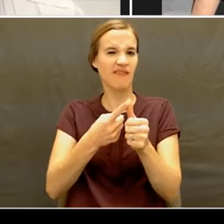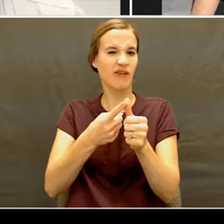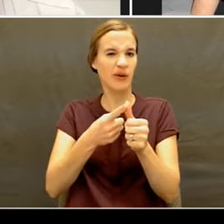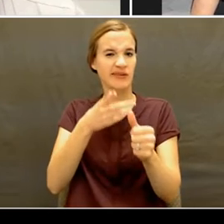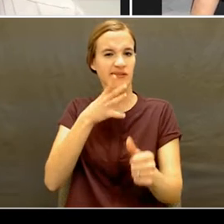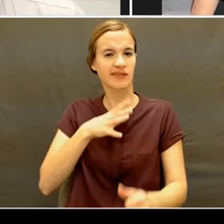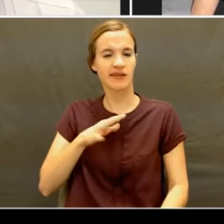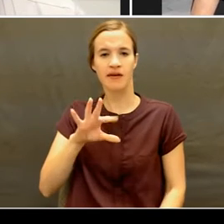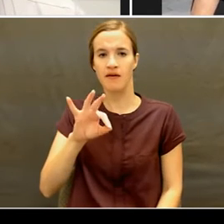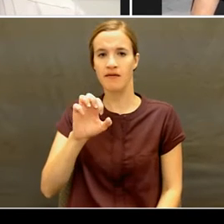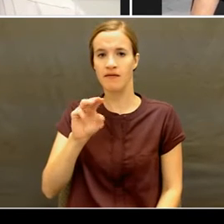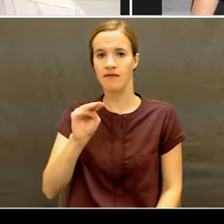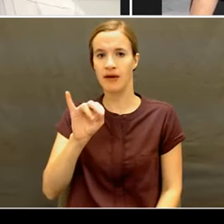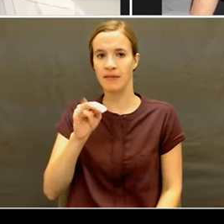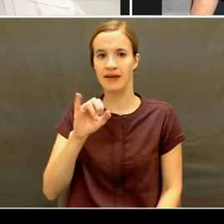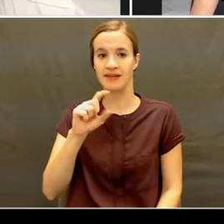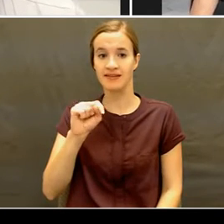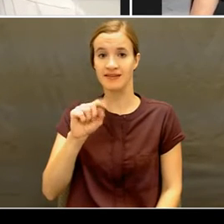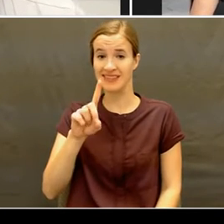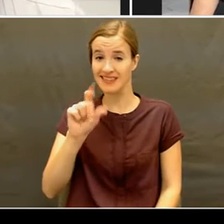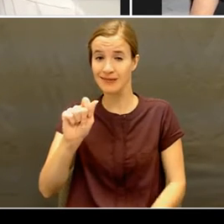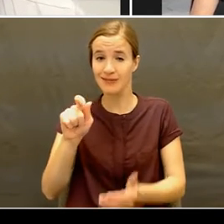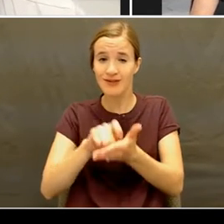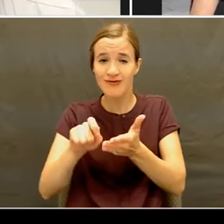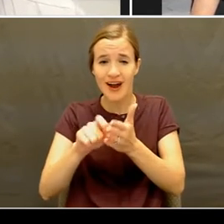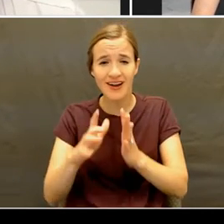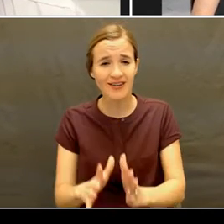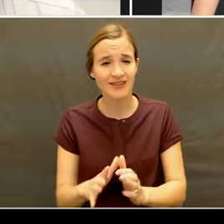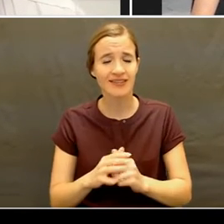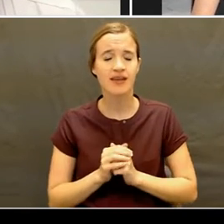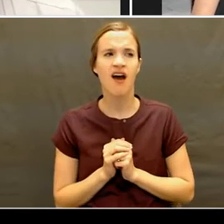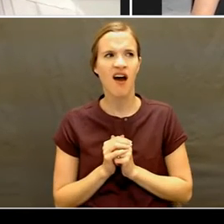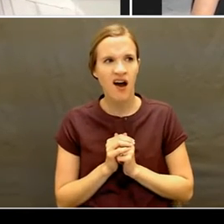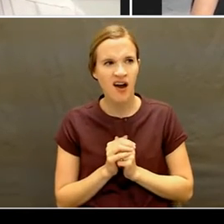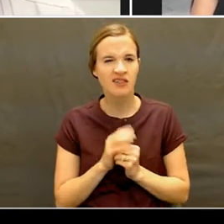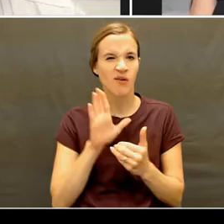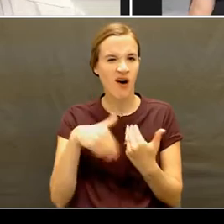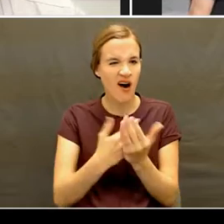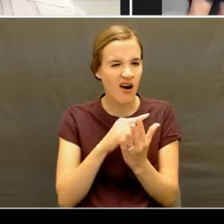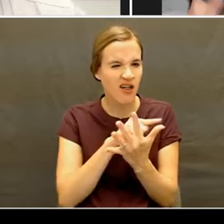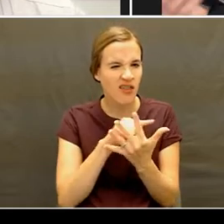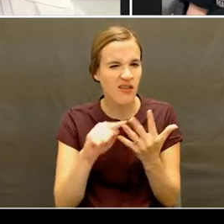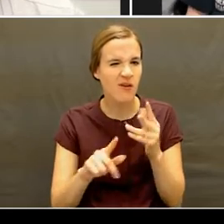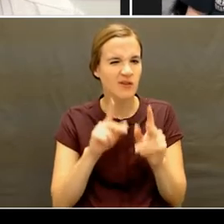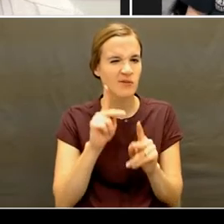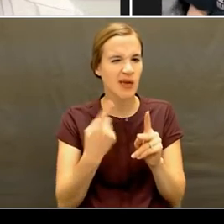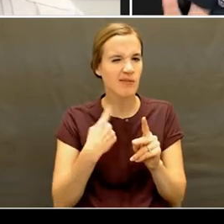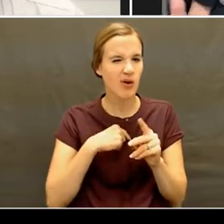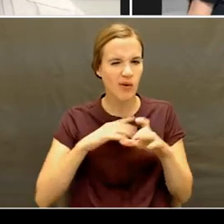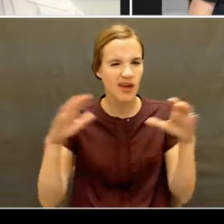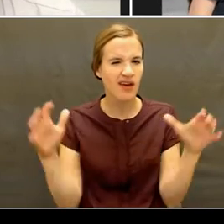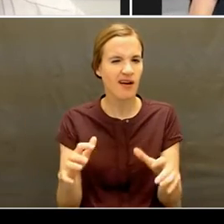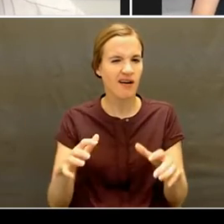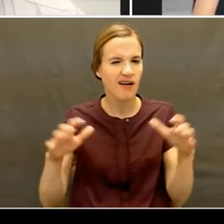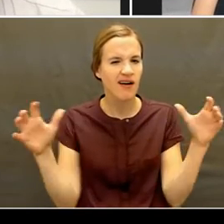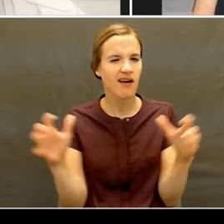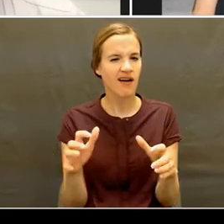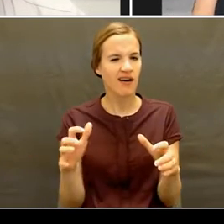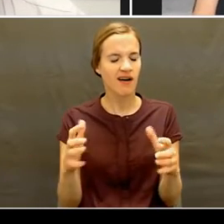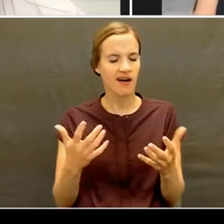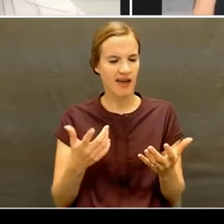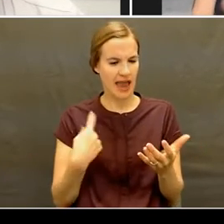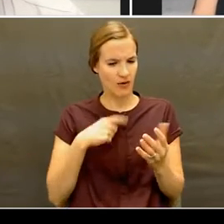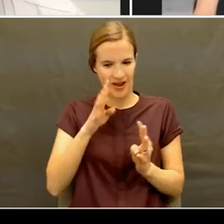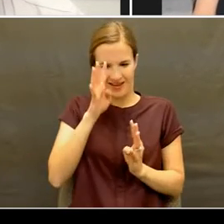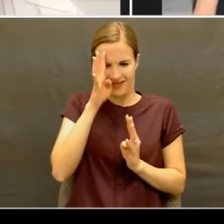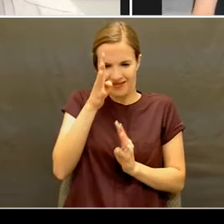just, it was just it was so fun to be around and creating the language that we, that some of them